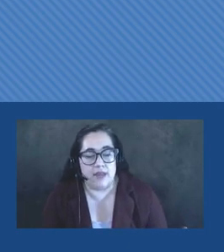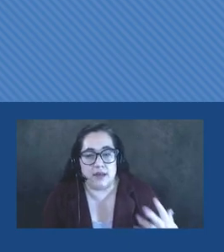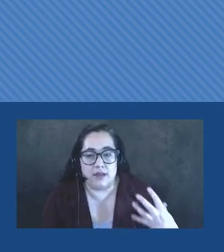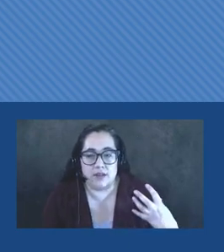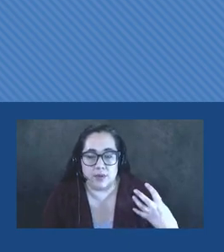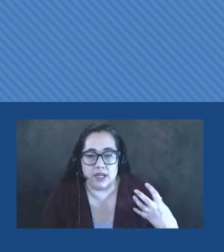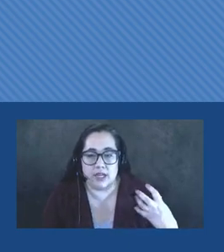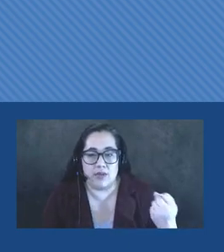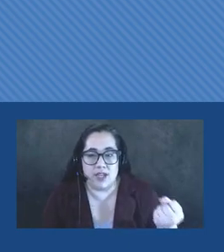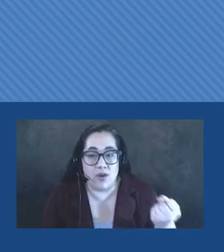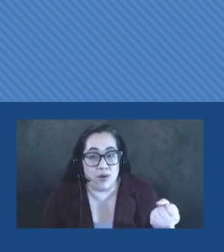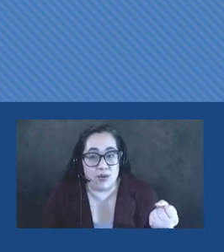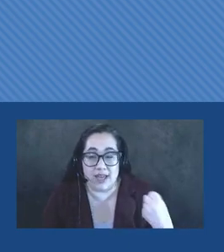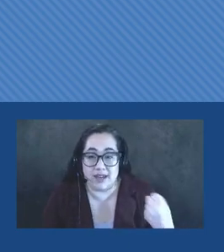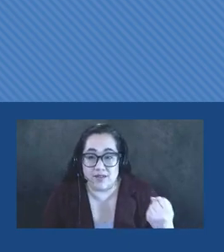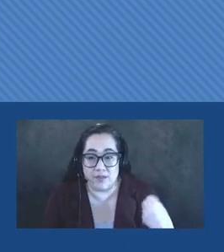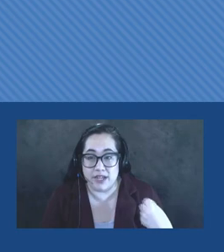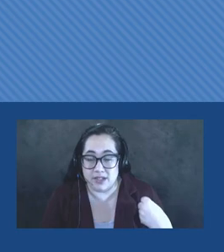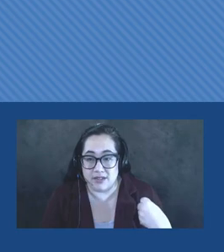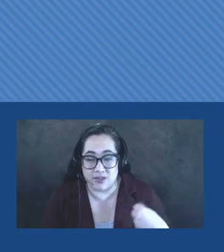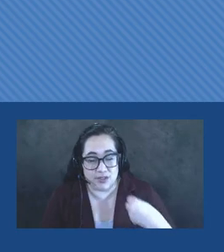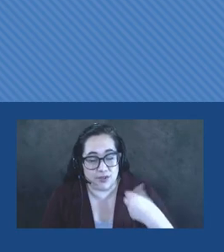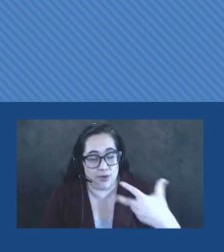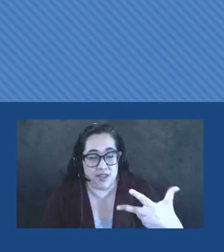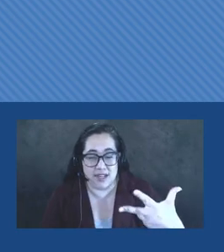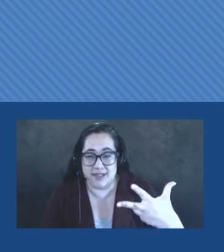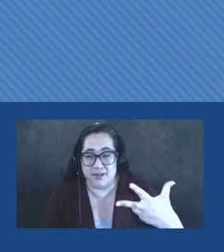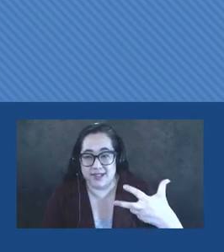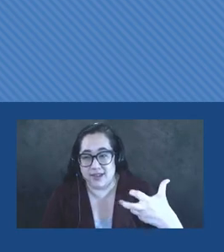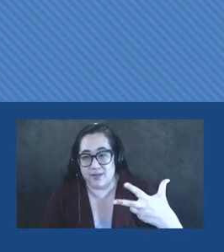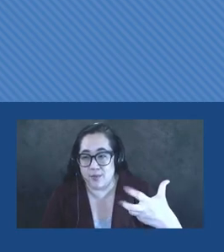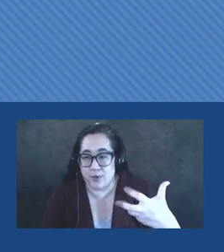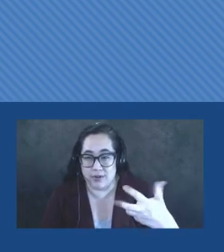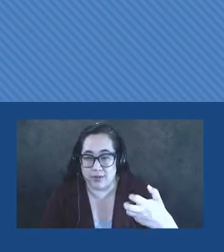that interpreter can only hold that information those three things that we said were important